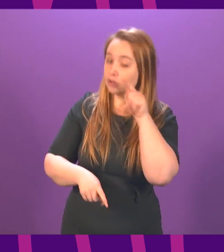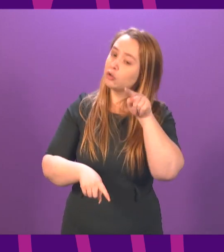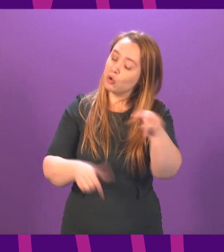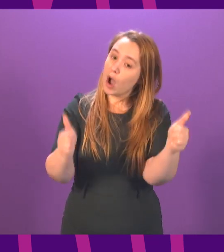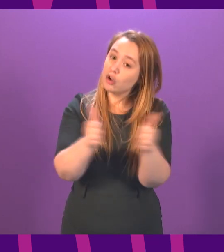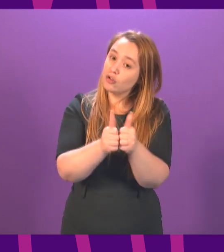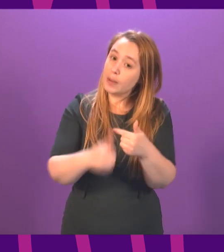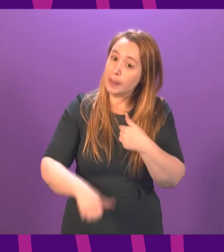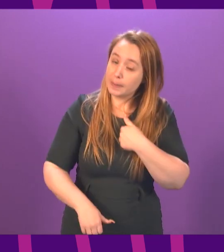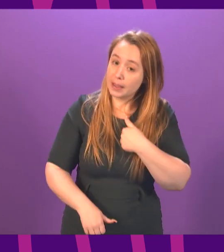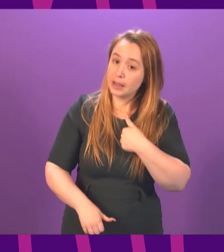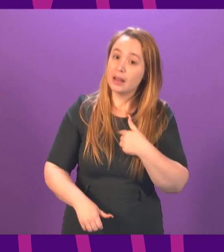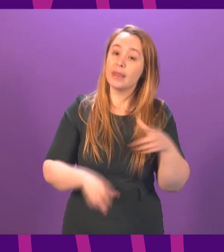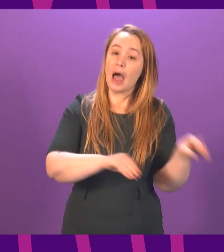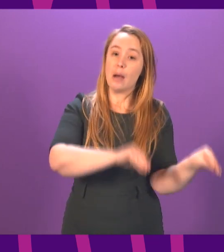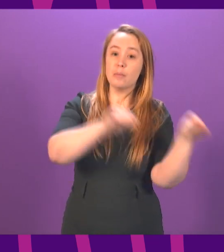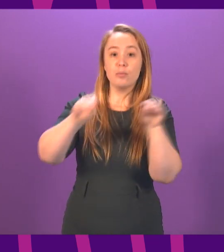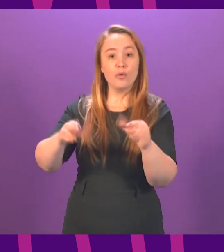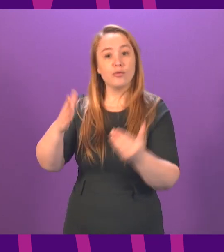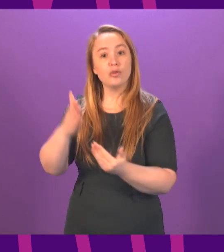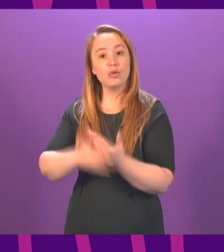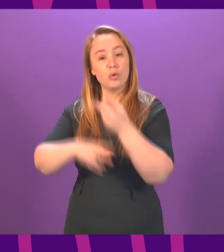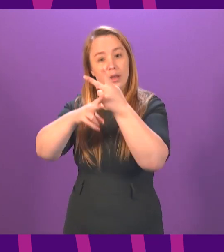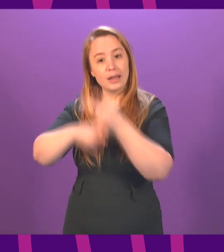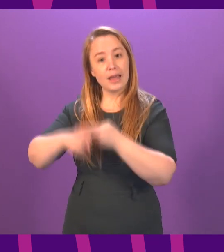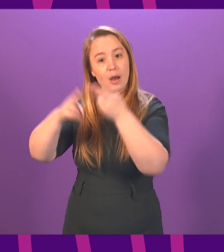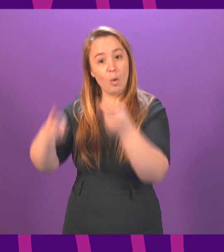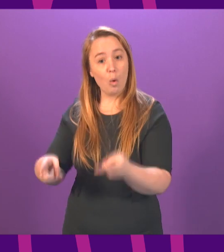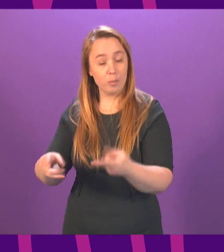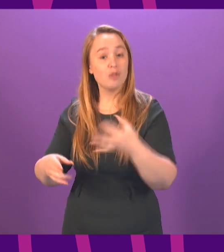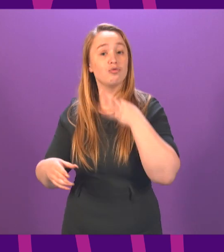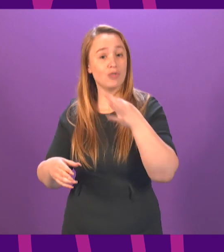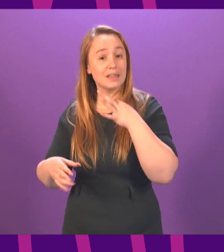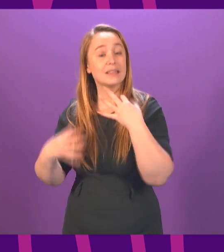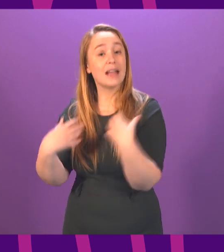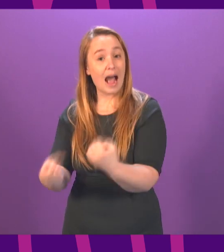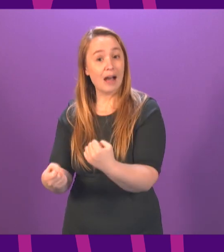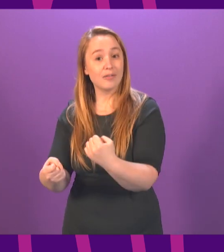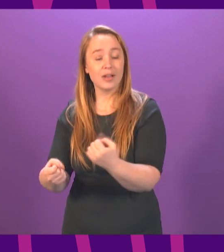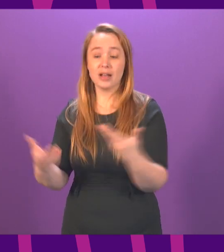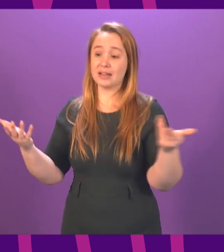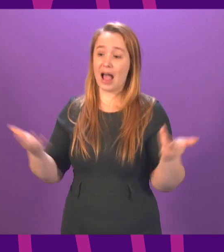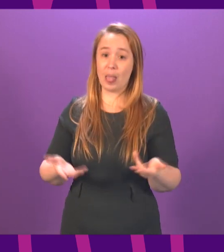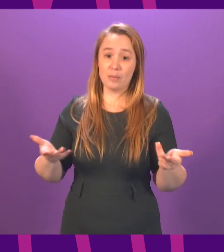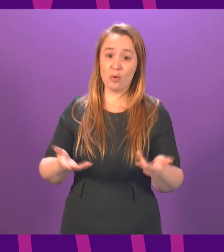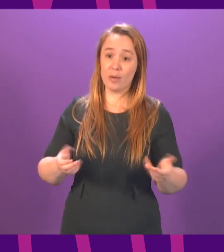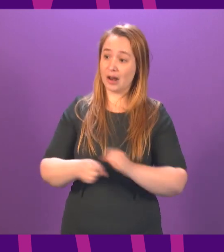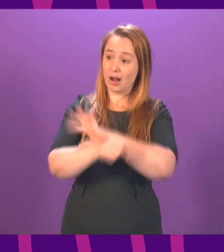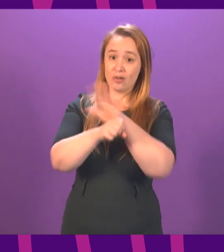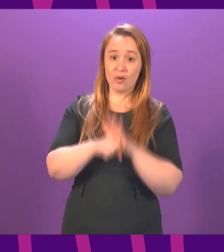a new care home has inherent risks at any time, let alone during a pandemic? How can the Scottish